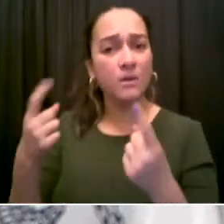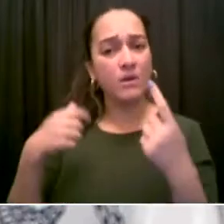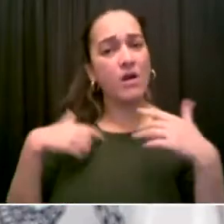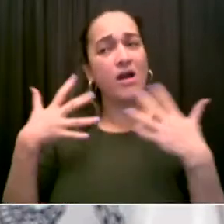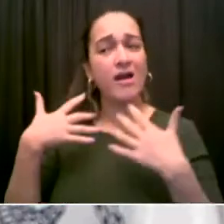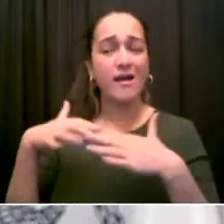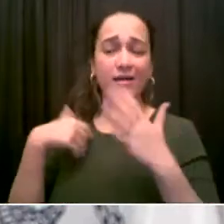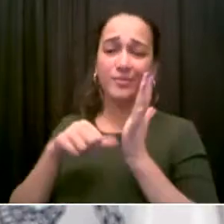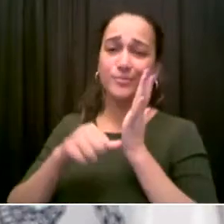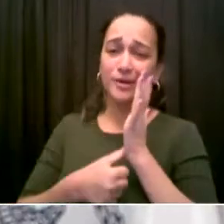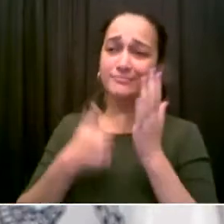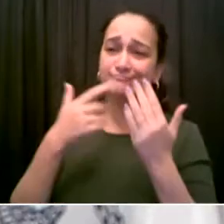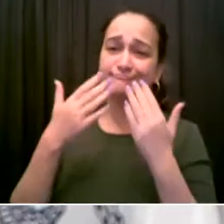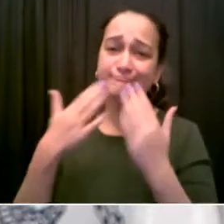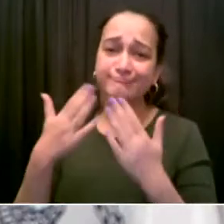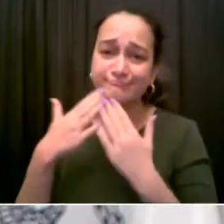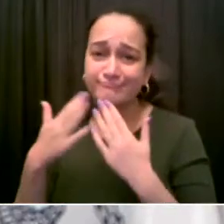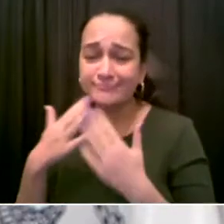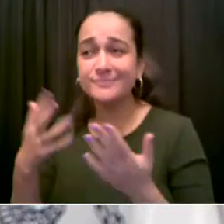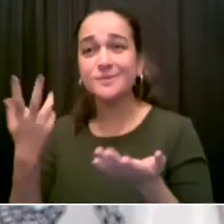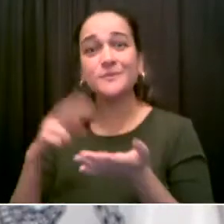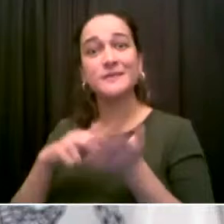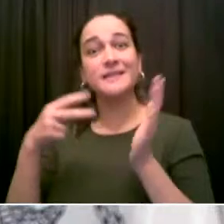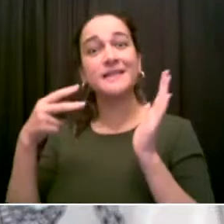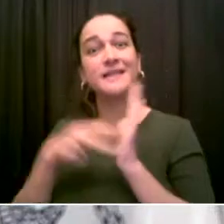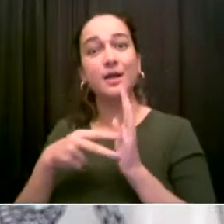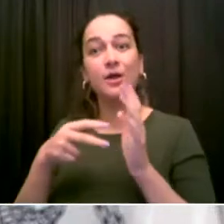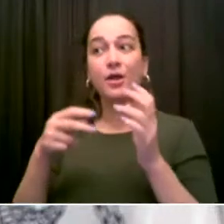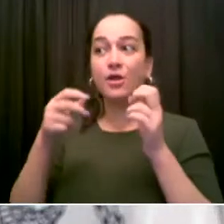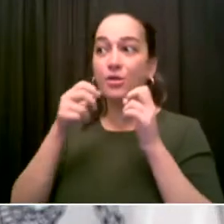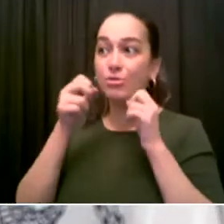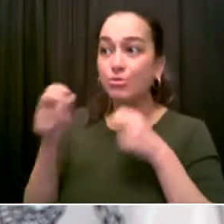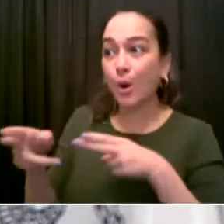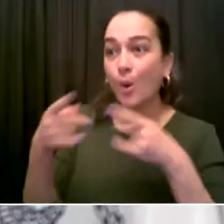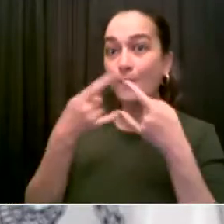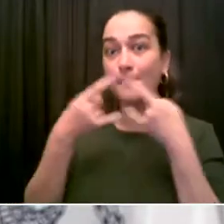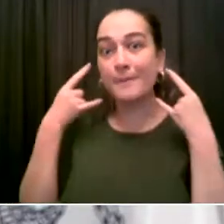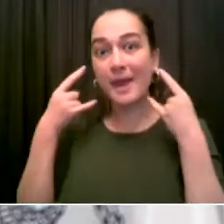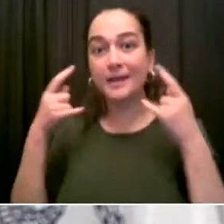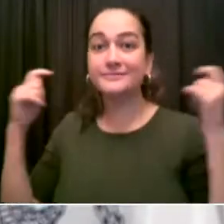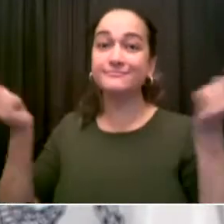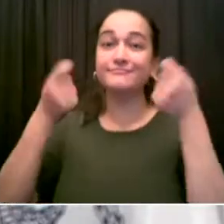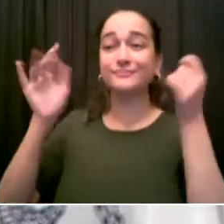SHOWED INCREDIBLE DISCIPLINE, T RELA DI I ALWS AYSY AI T WAS HEROIC WHAT PEOPLE DID TO FIG HTCOVID. FOLKS WILL CELEBRATE IN A